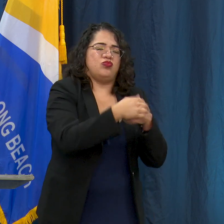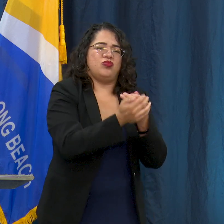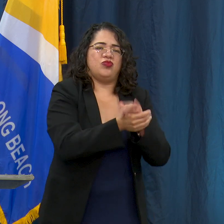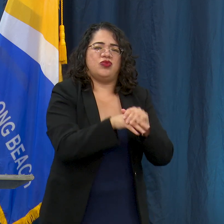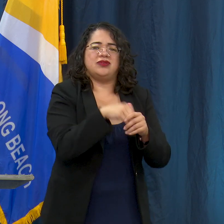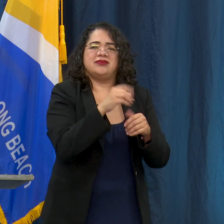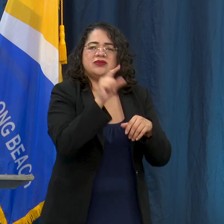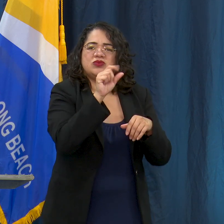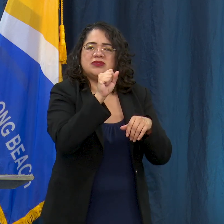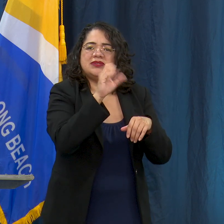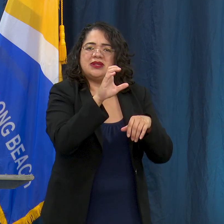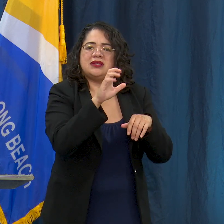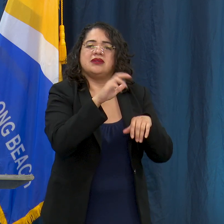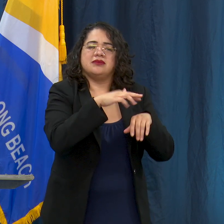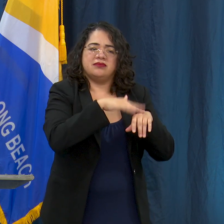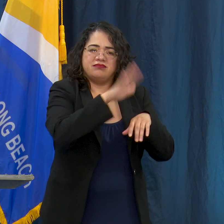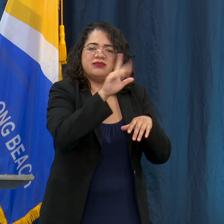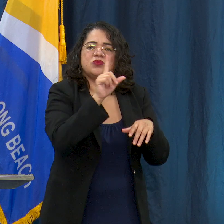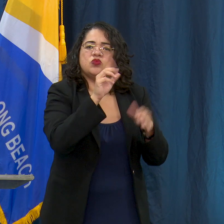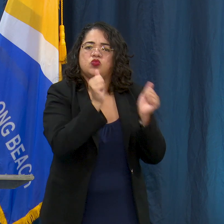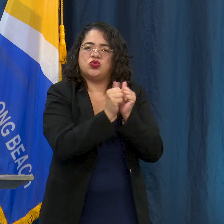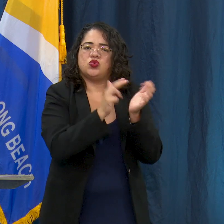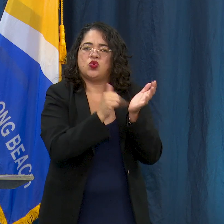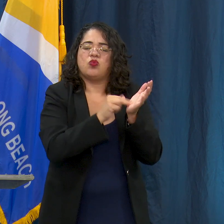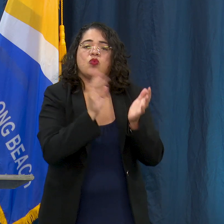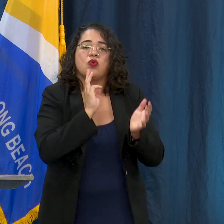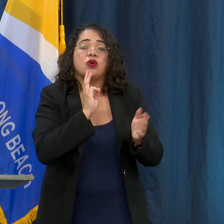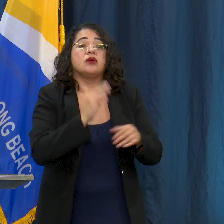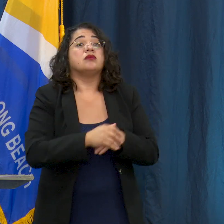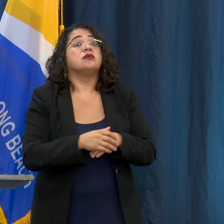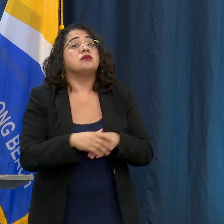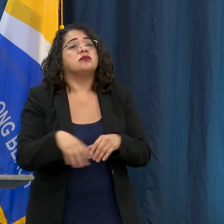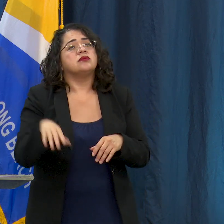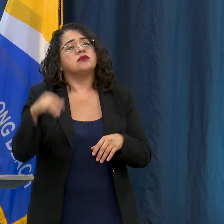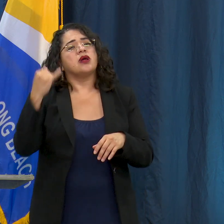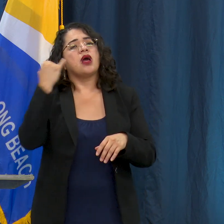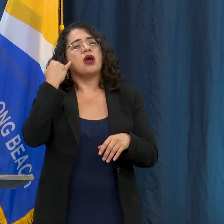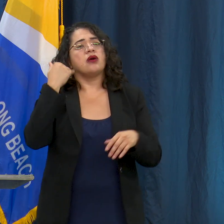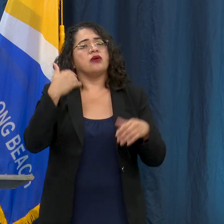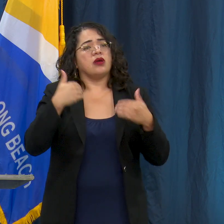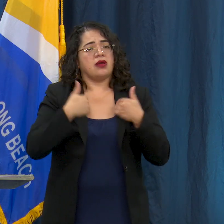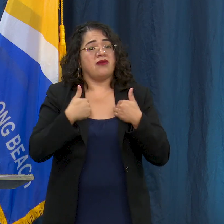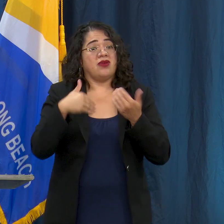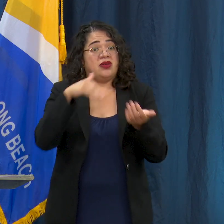non-critical medical needs, first try and talk to your doctor or your health care